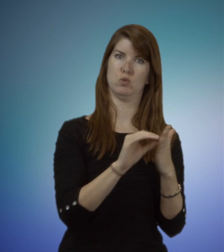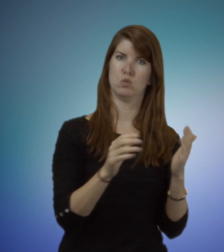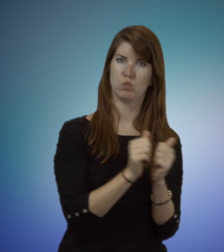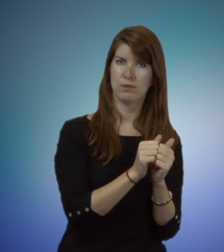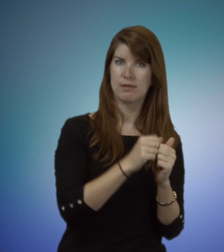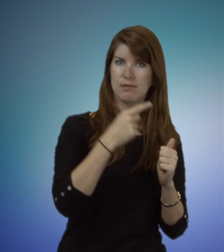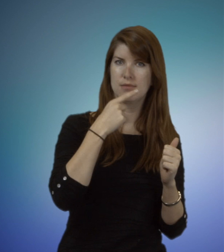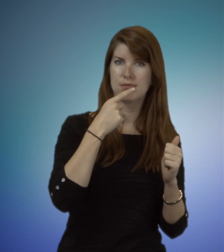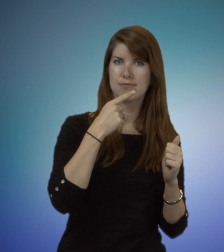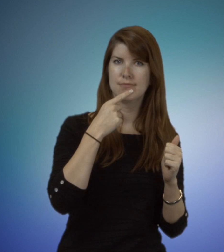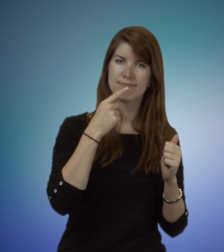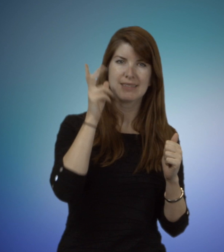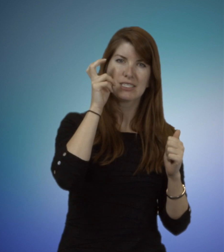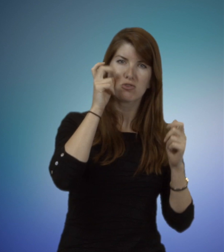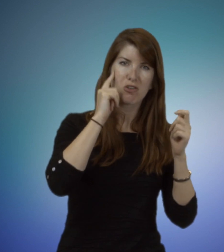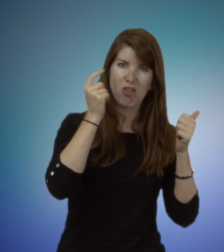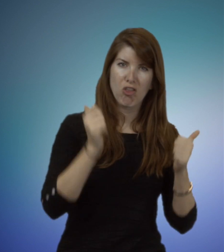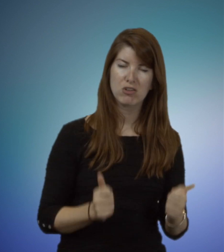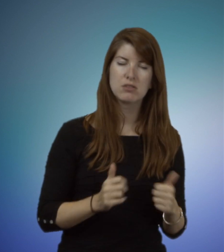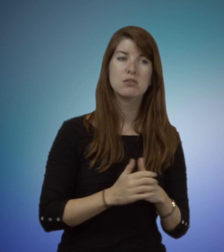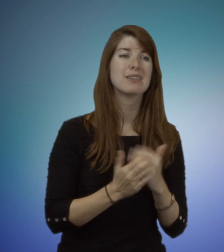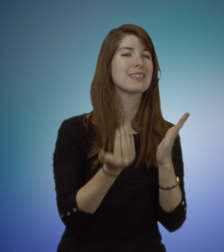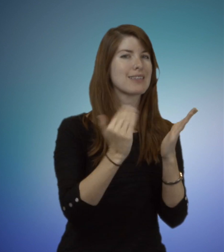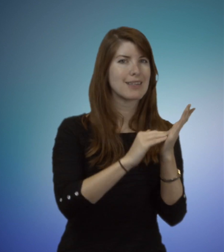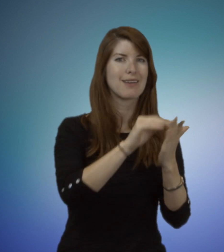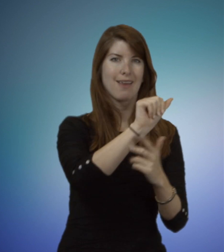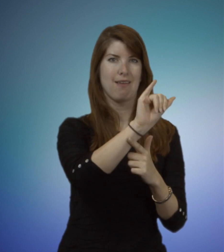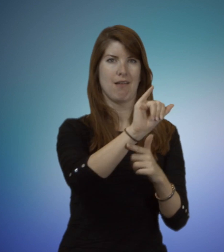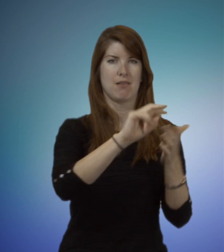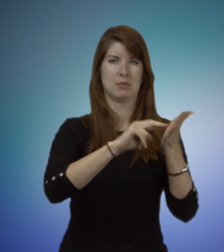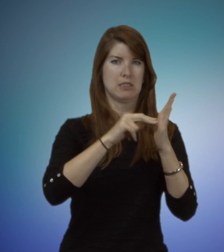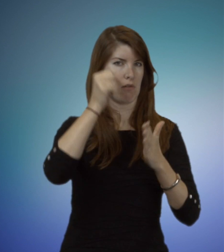like I said, AI refers to an auditory impairment, or a Deaf Ed teacher.